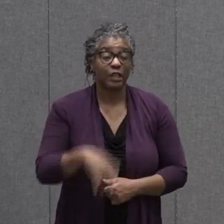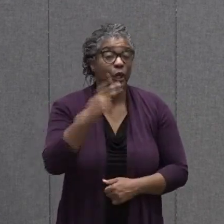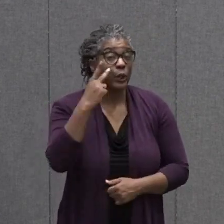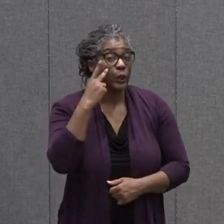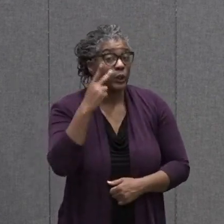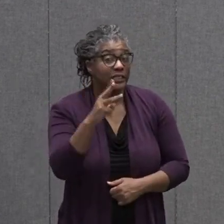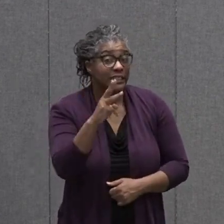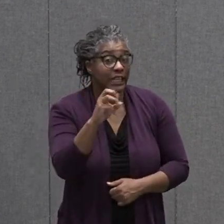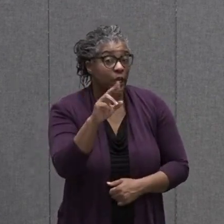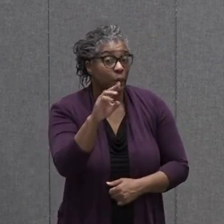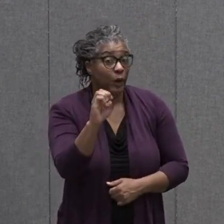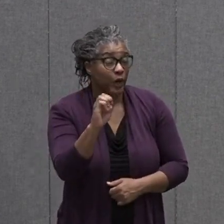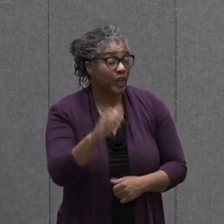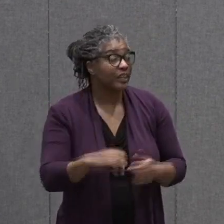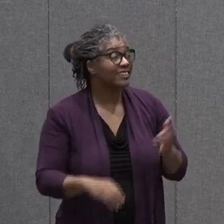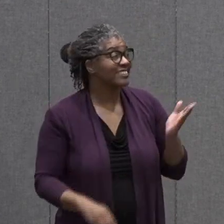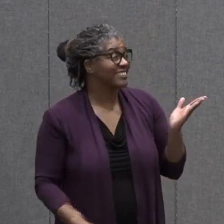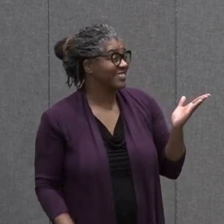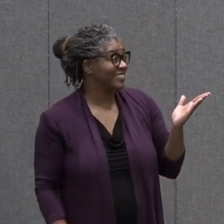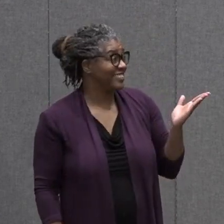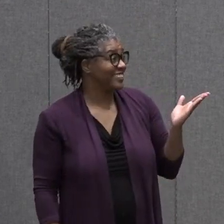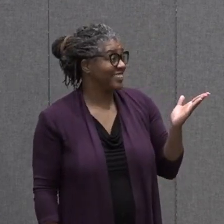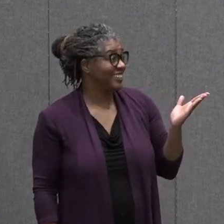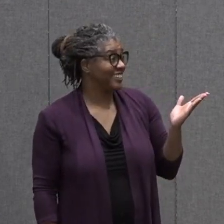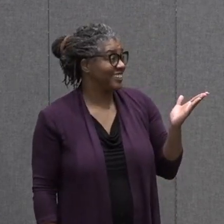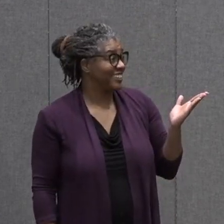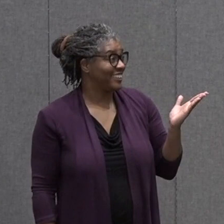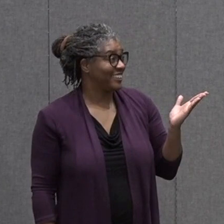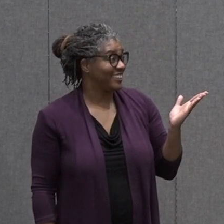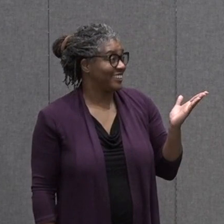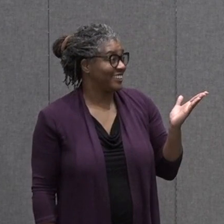Great job. It's right here. Let's circle that word.